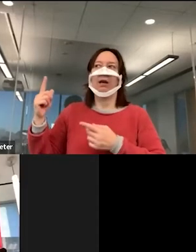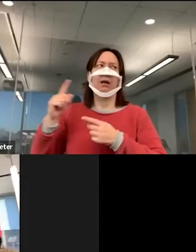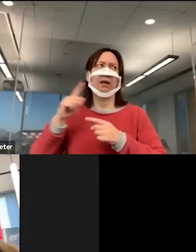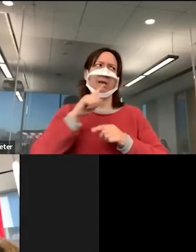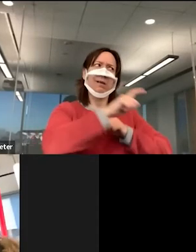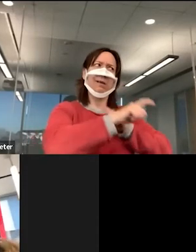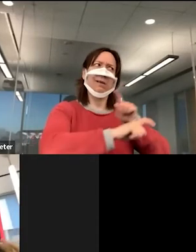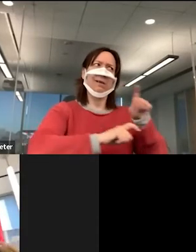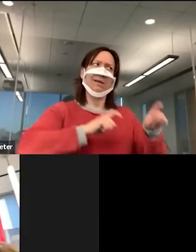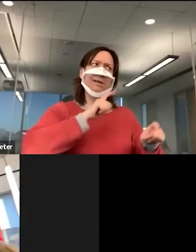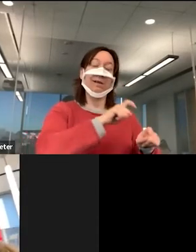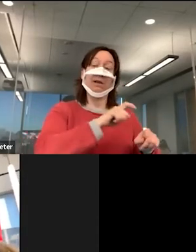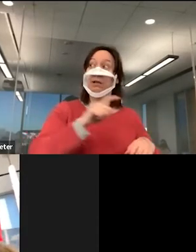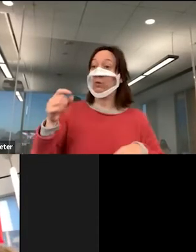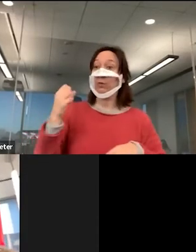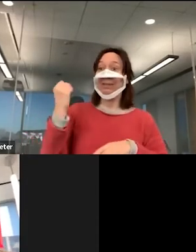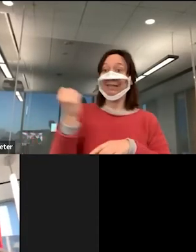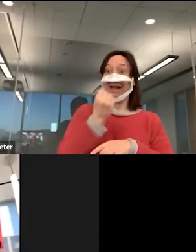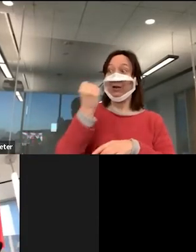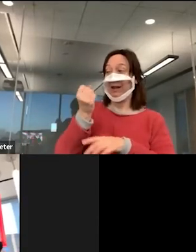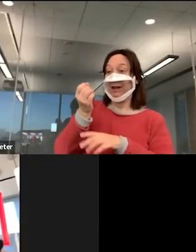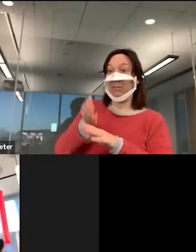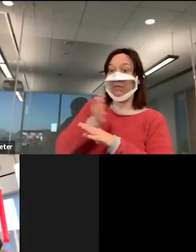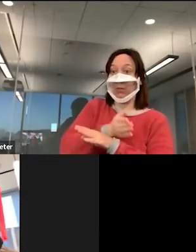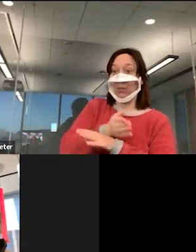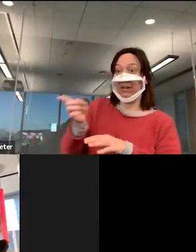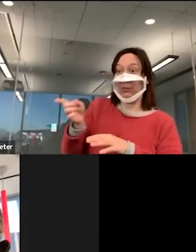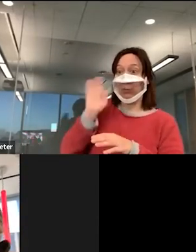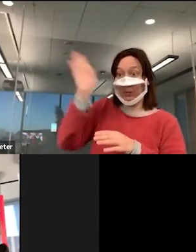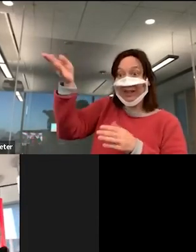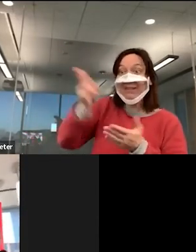so on the saturday before he's gonna sign it people are calling me saying